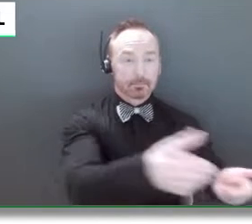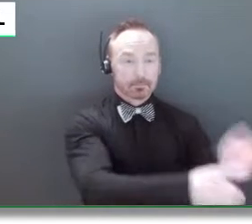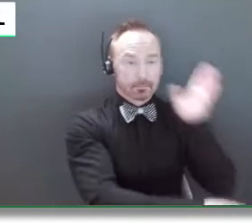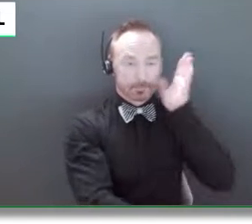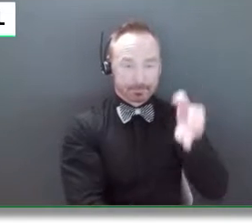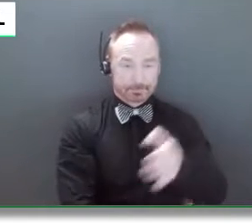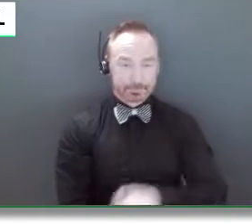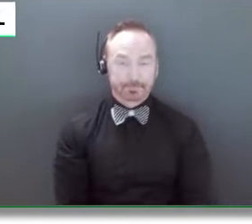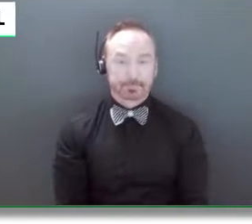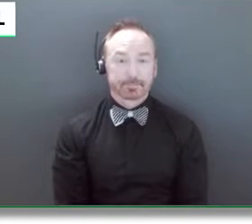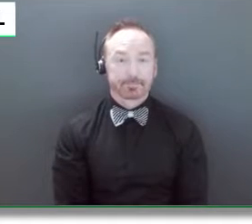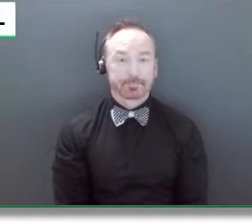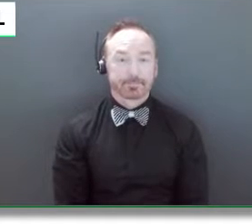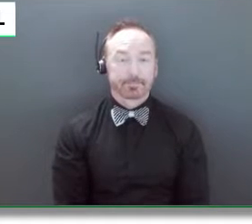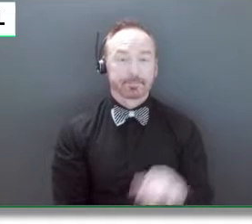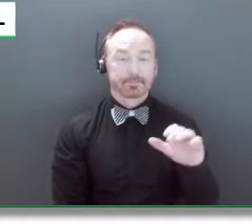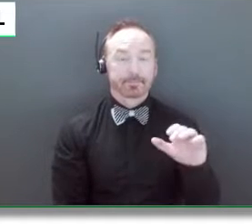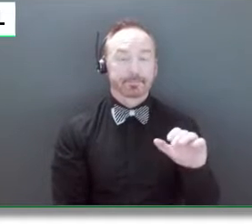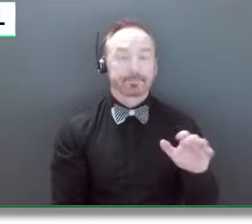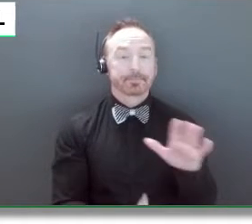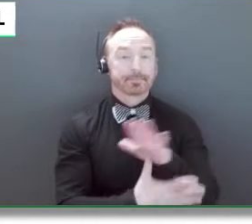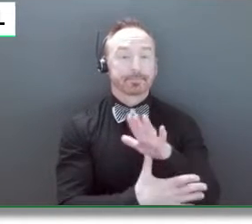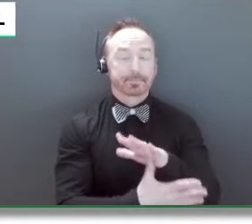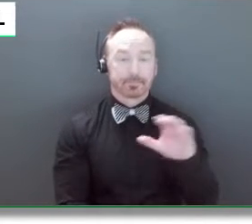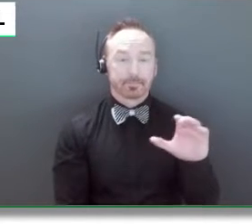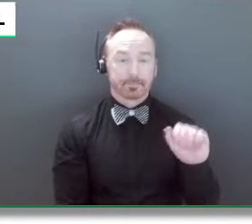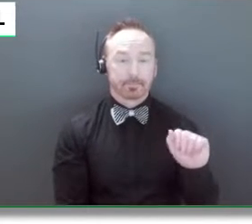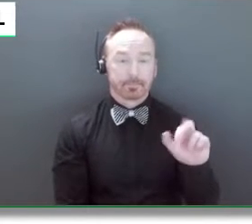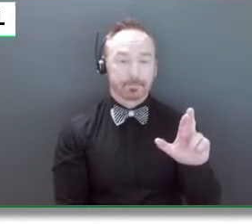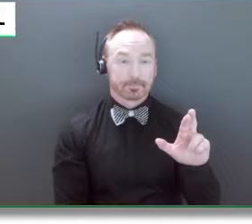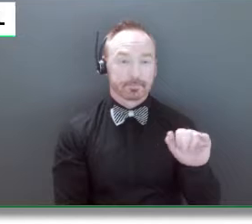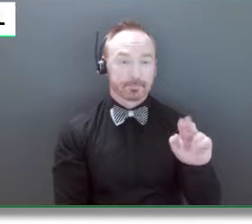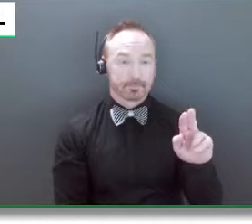Uh Carinna, would you like to go first?Sure. Hello everyone, uh thank you for